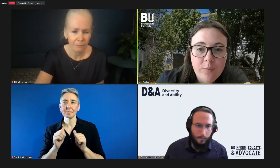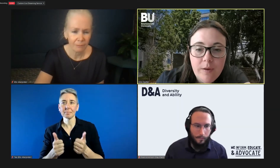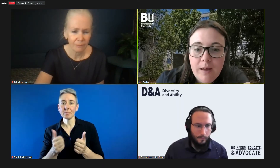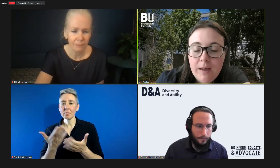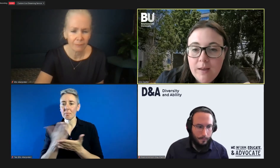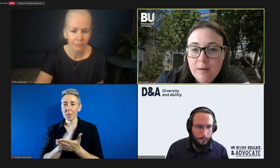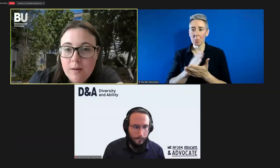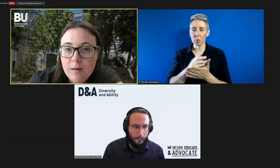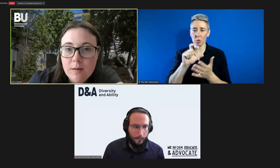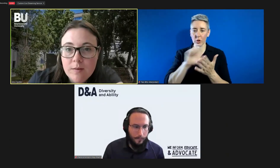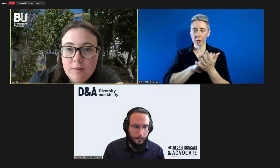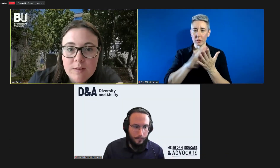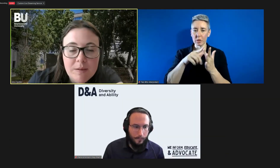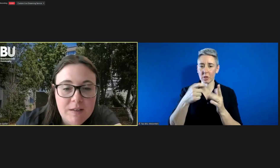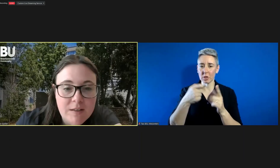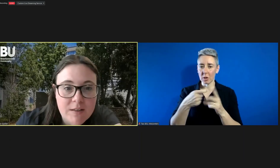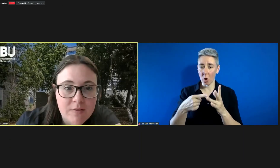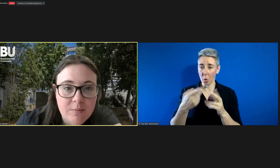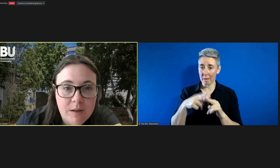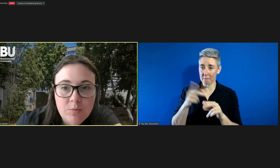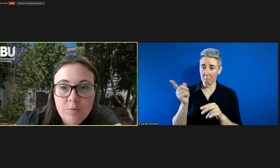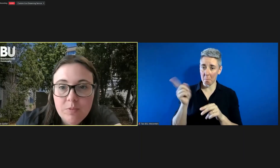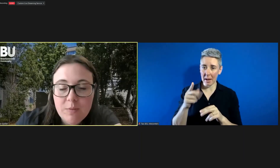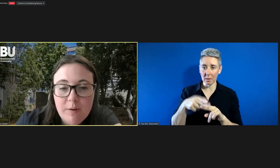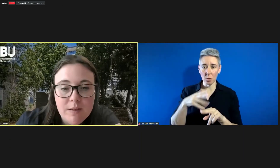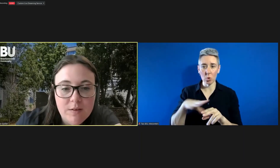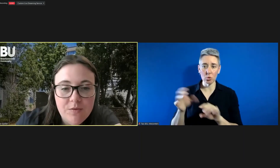from a disability service management perspective.